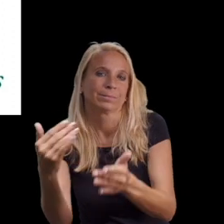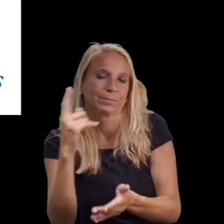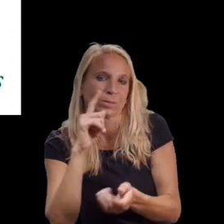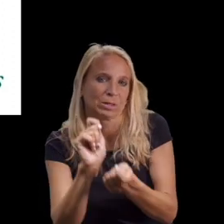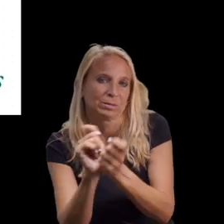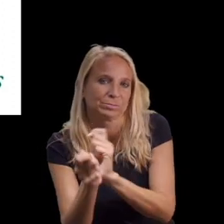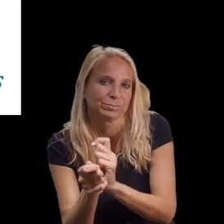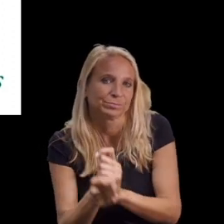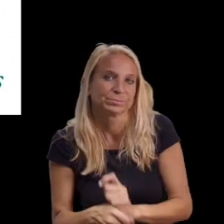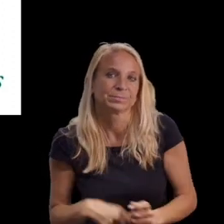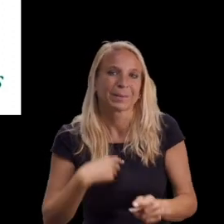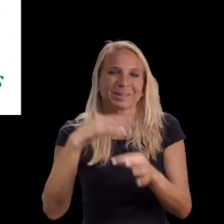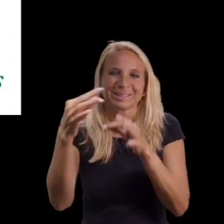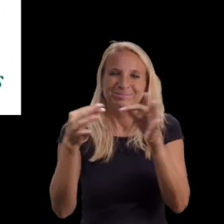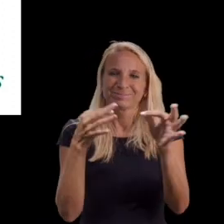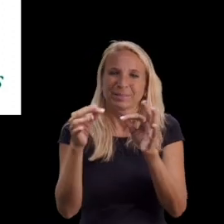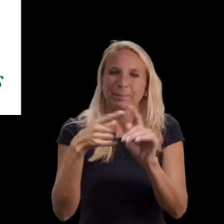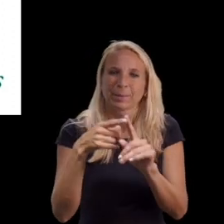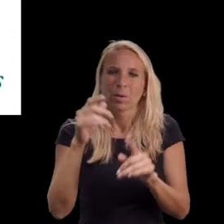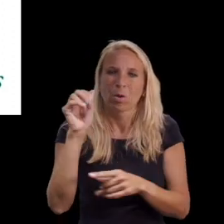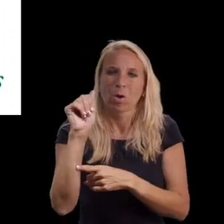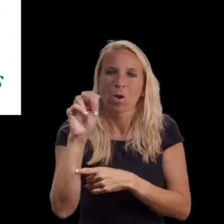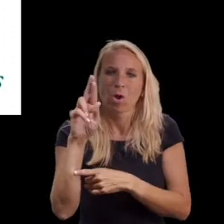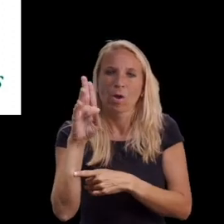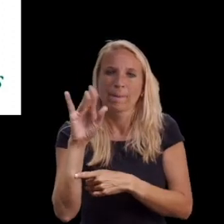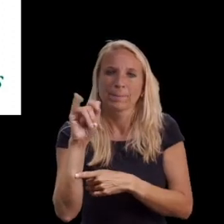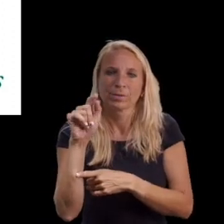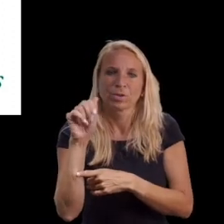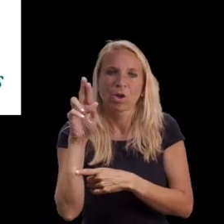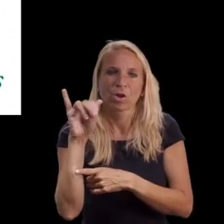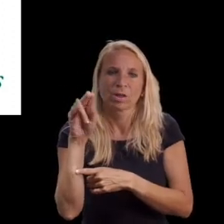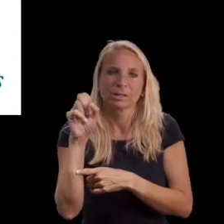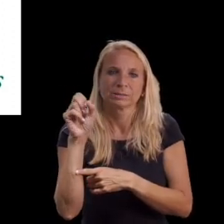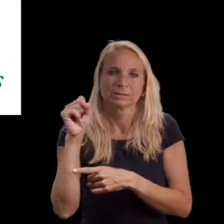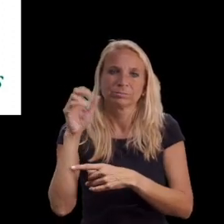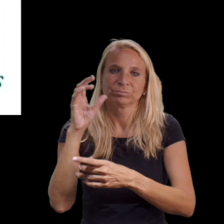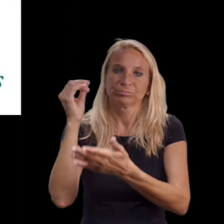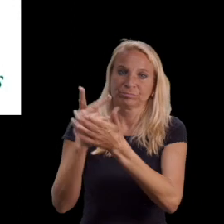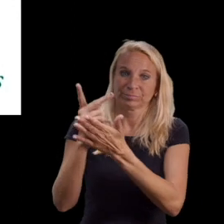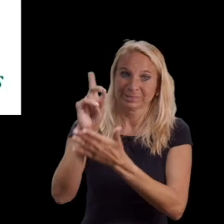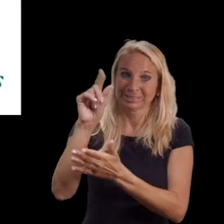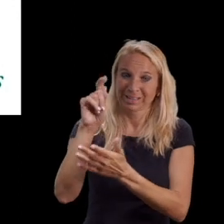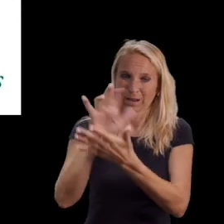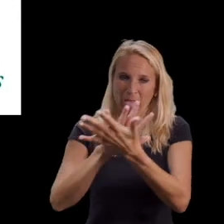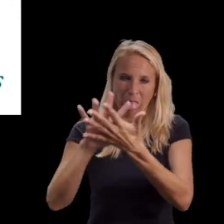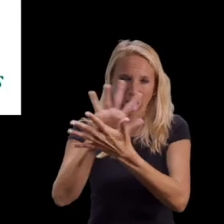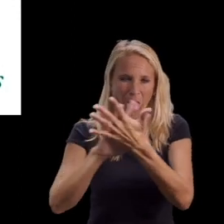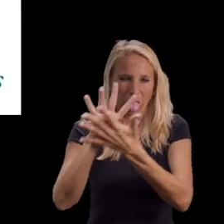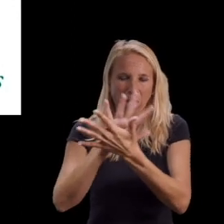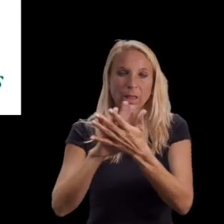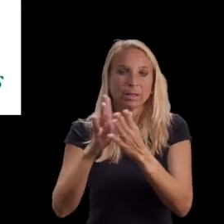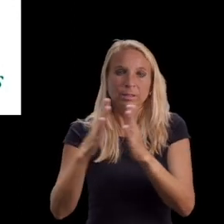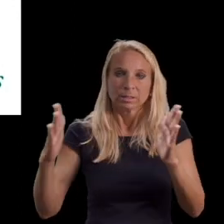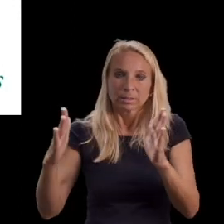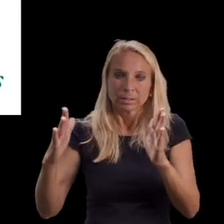We mentioned this about the arbitrariness of the authorization dates because some managed care companies, although they're also aware